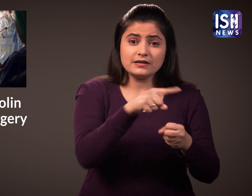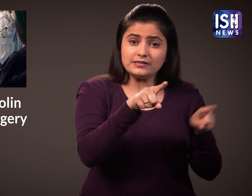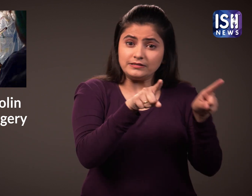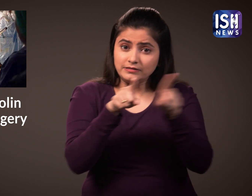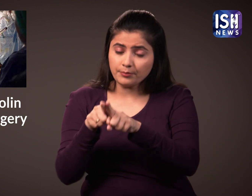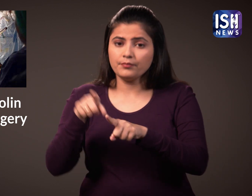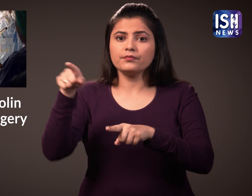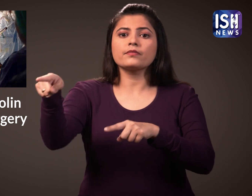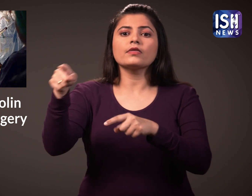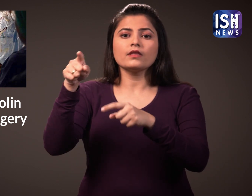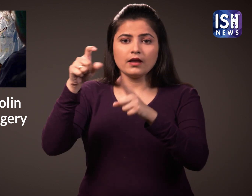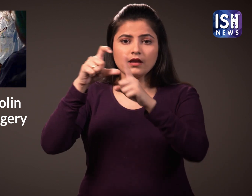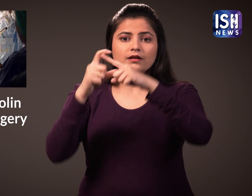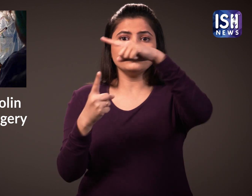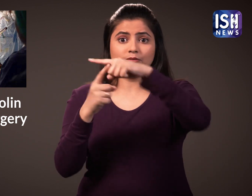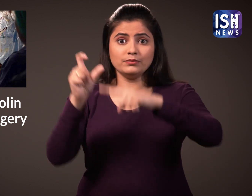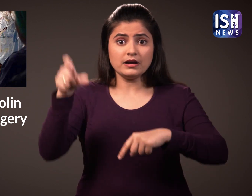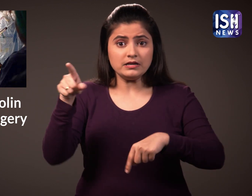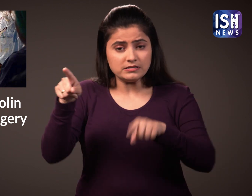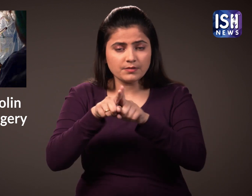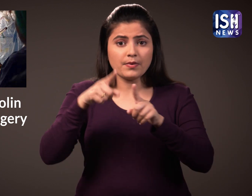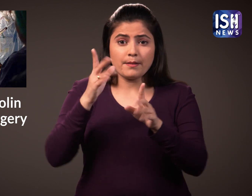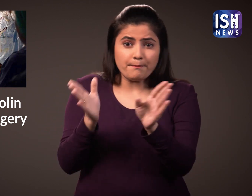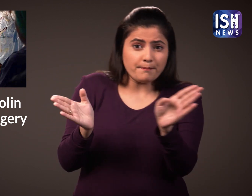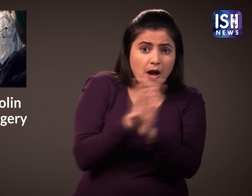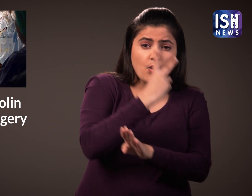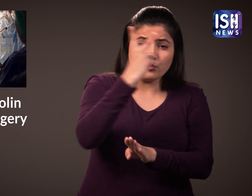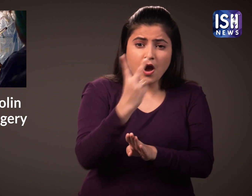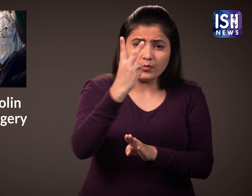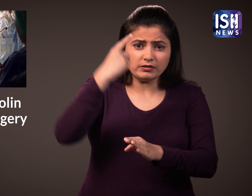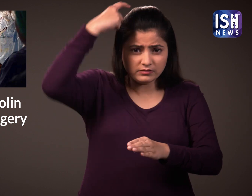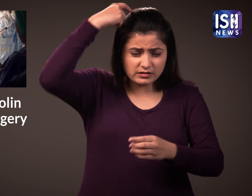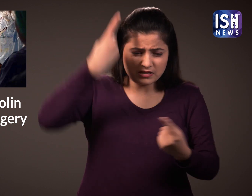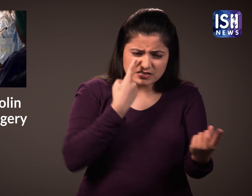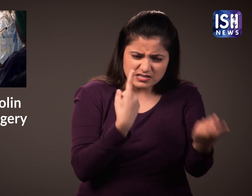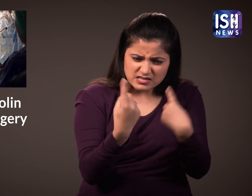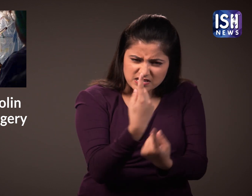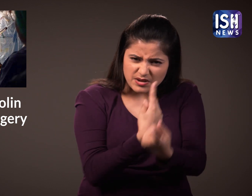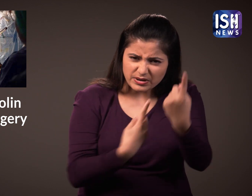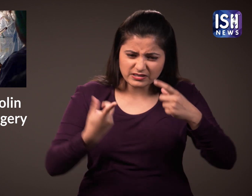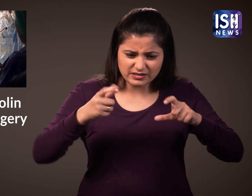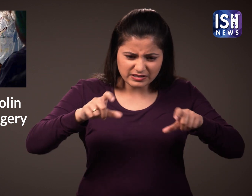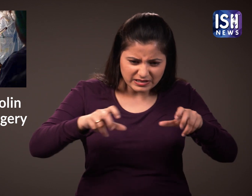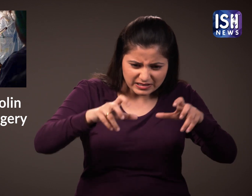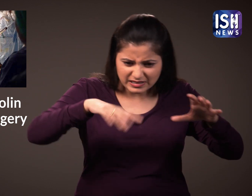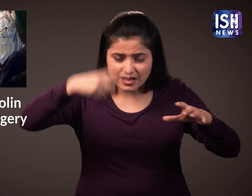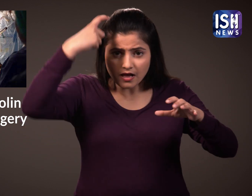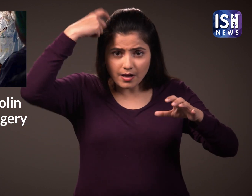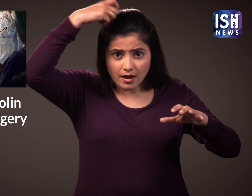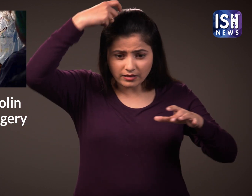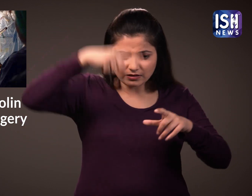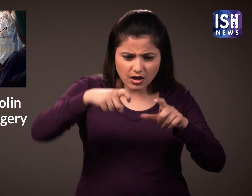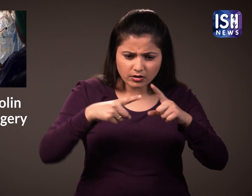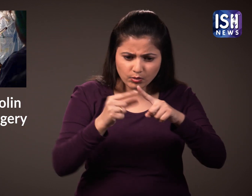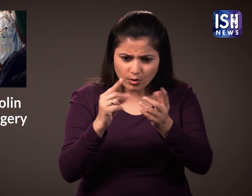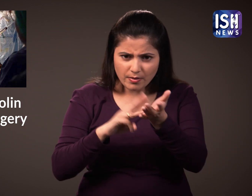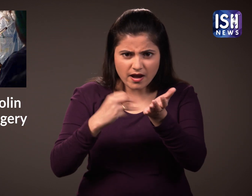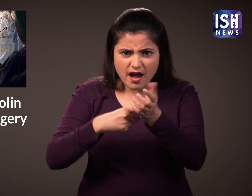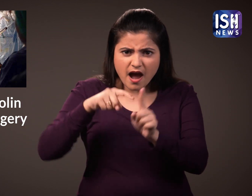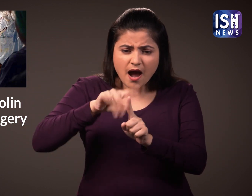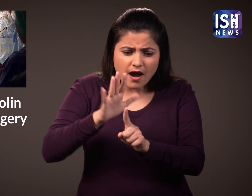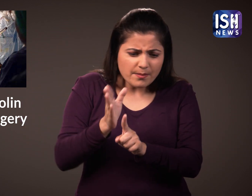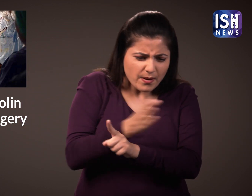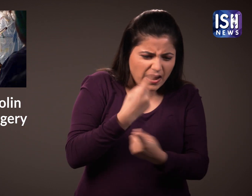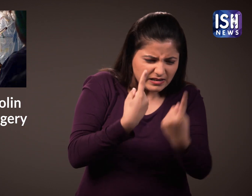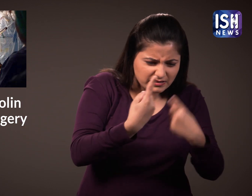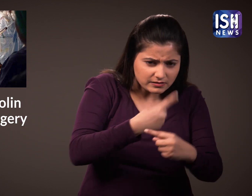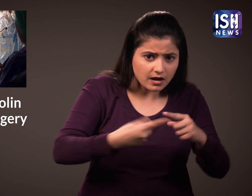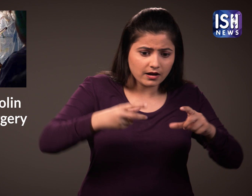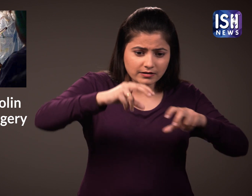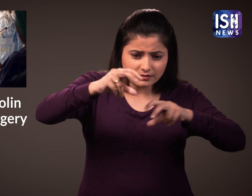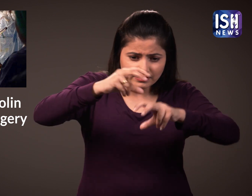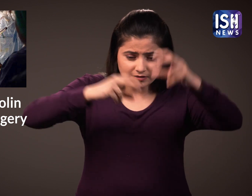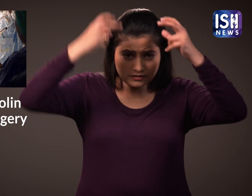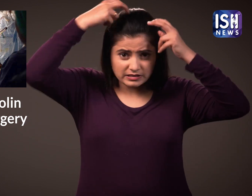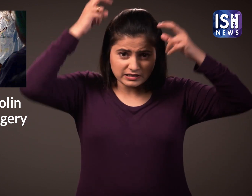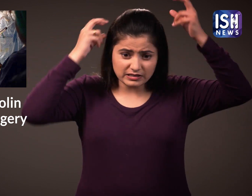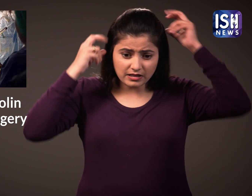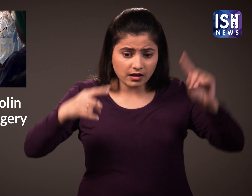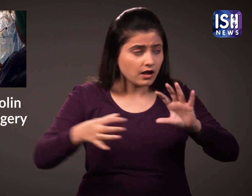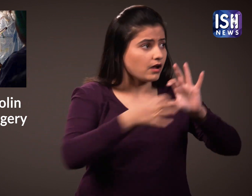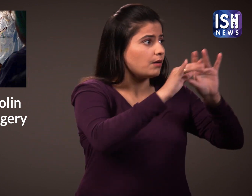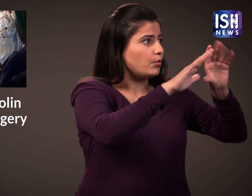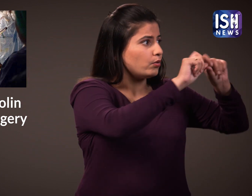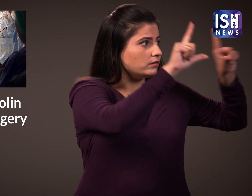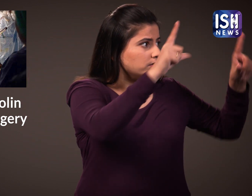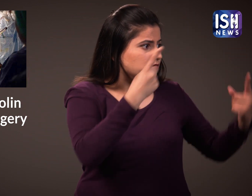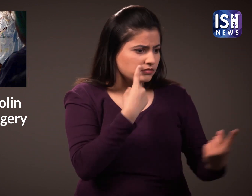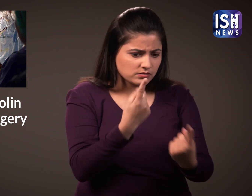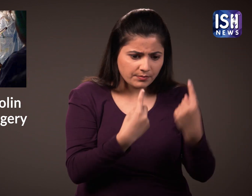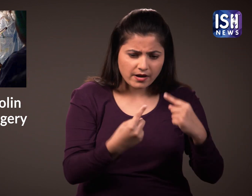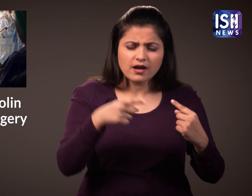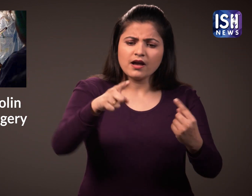This is why before the procedure Turner's tumour was located and her brain was mapped.